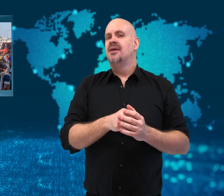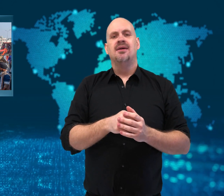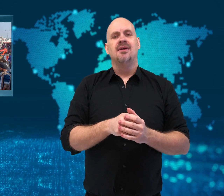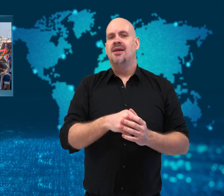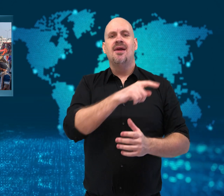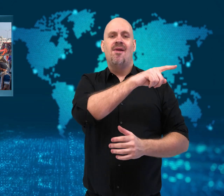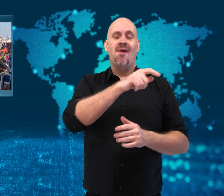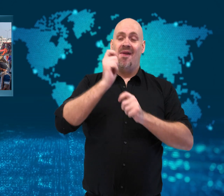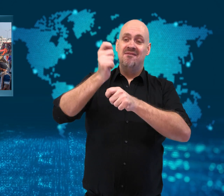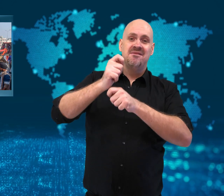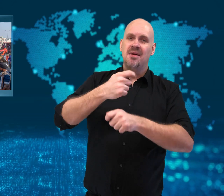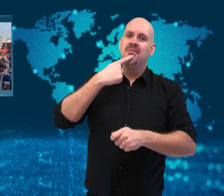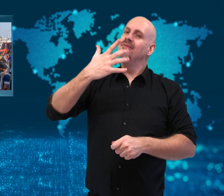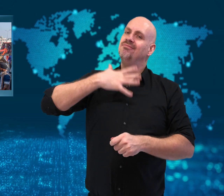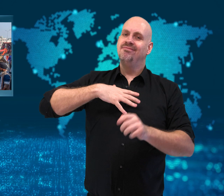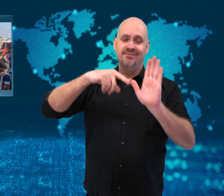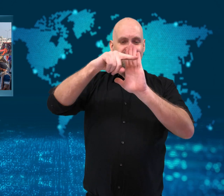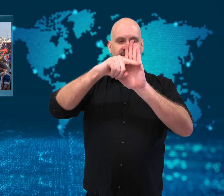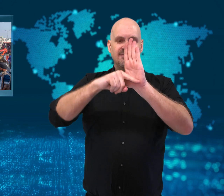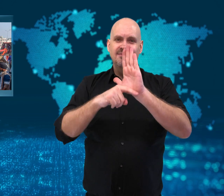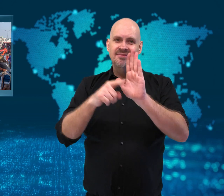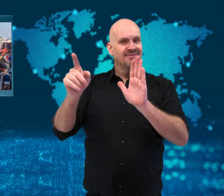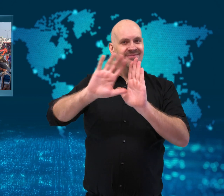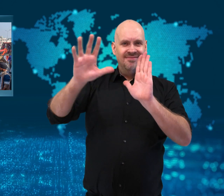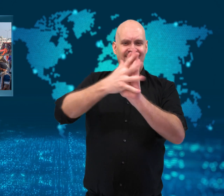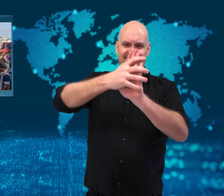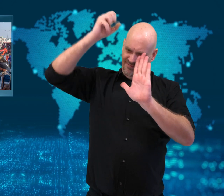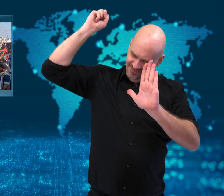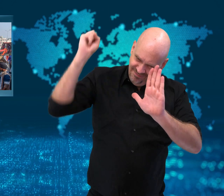but farmers want them removed.